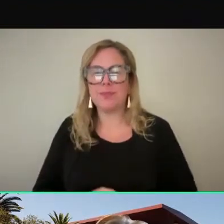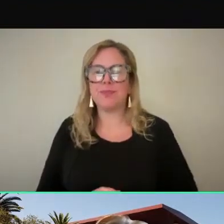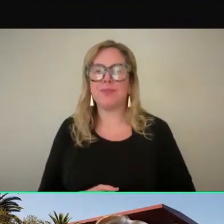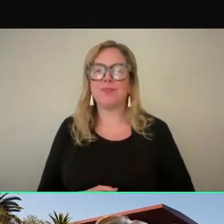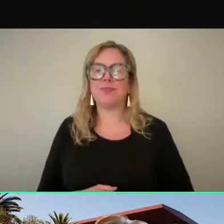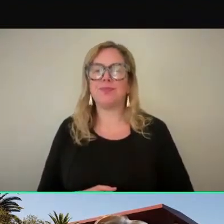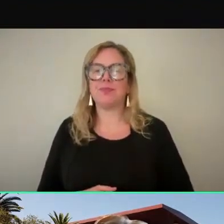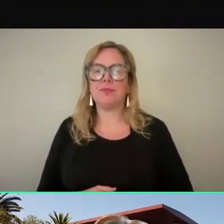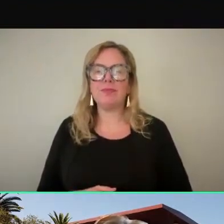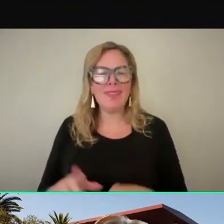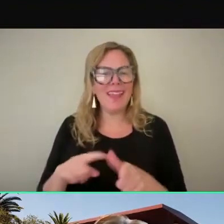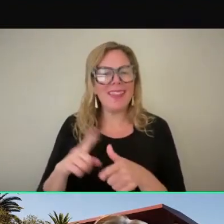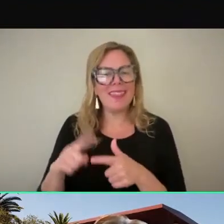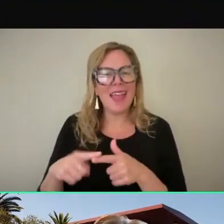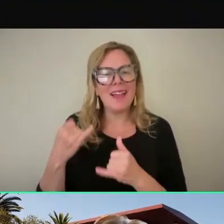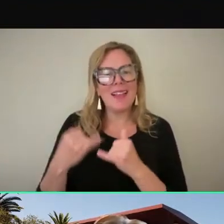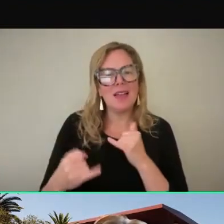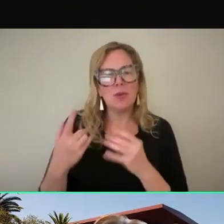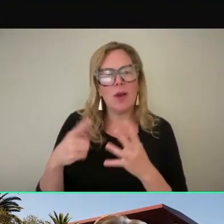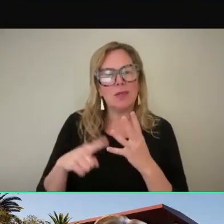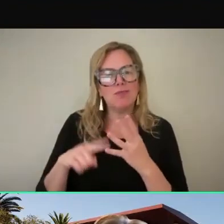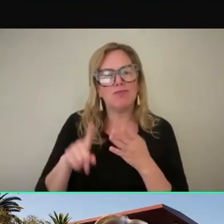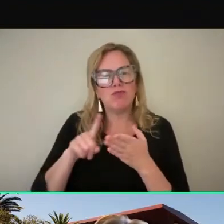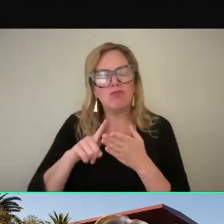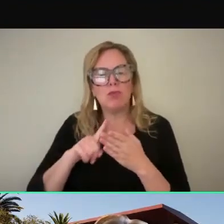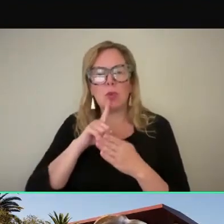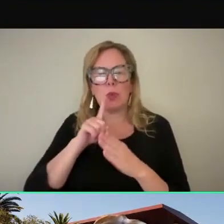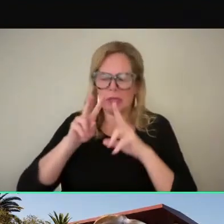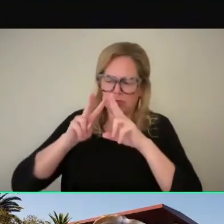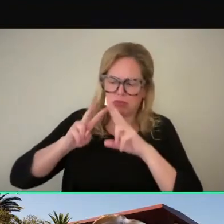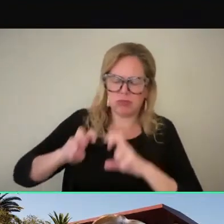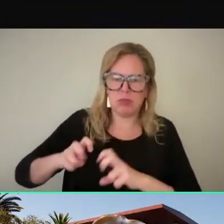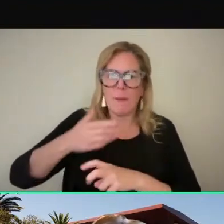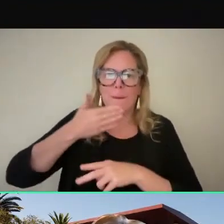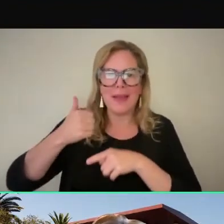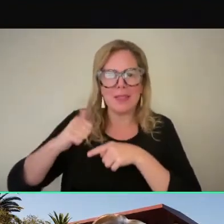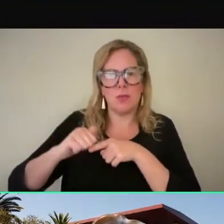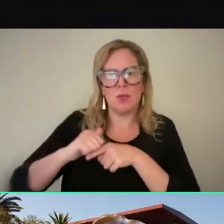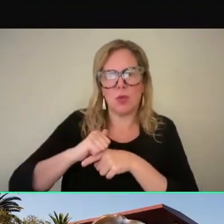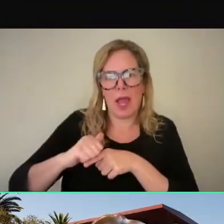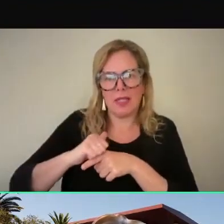practices for creating an inclusive telehealth environment for individuals with IDD and autism.